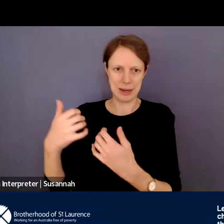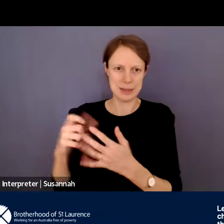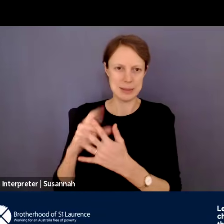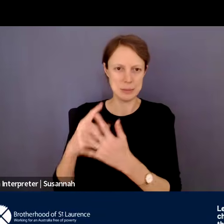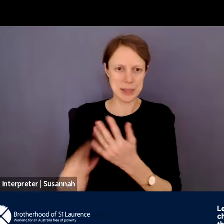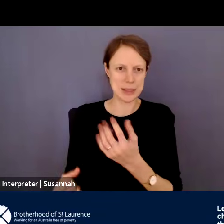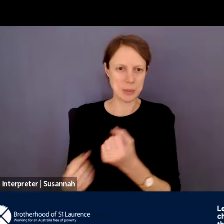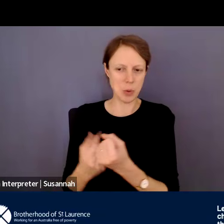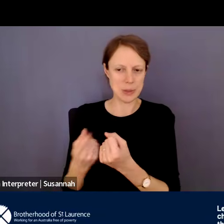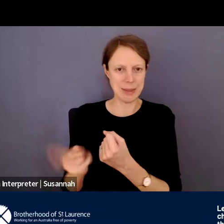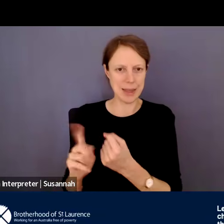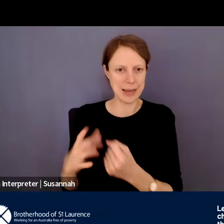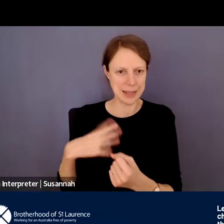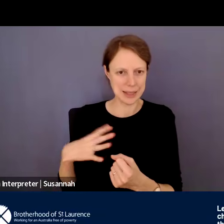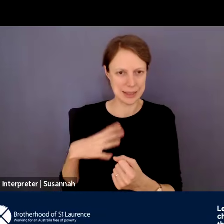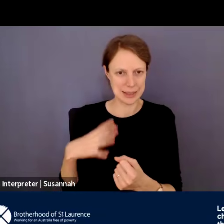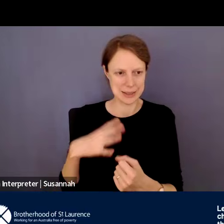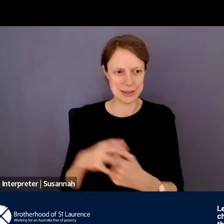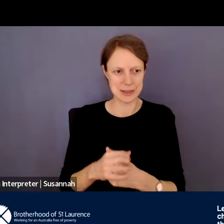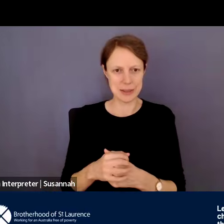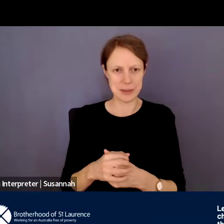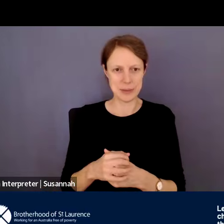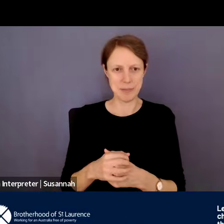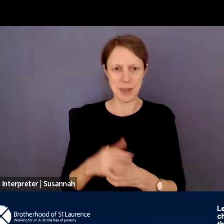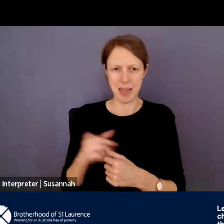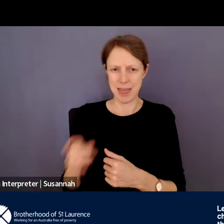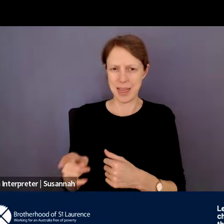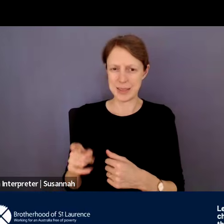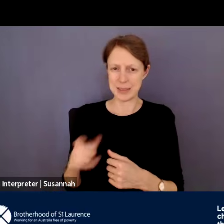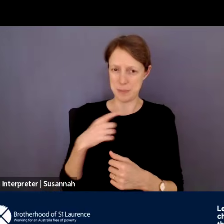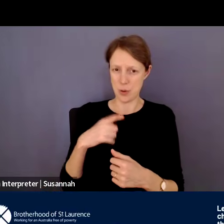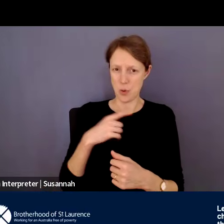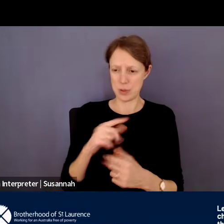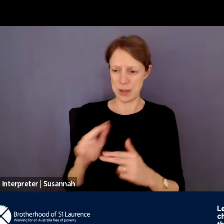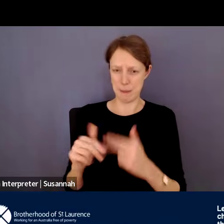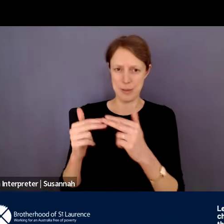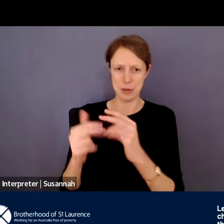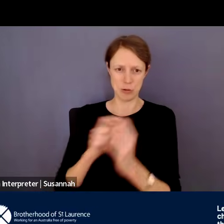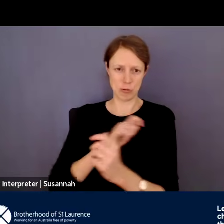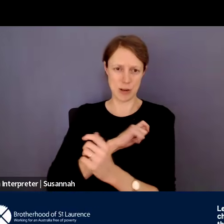kind of been held with someone they have built some trust with and can walk with them literally